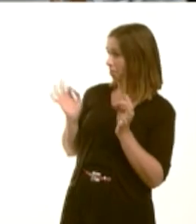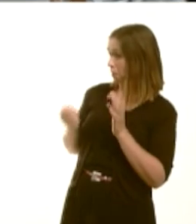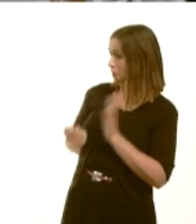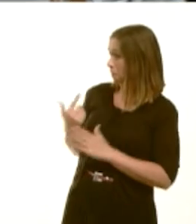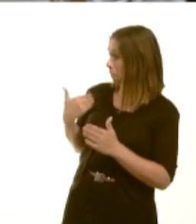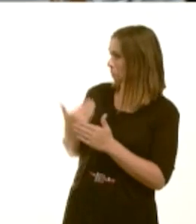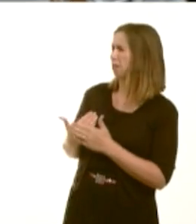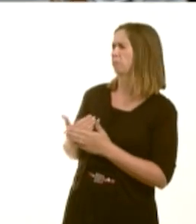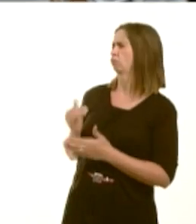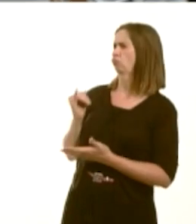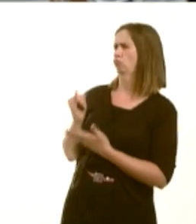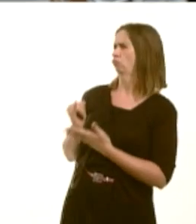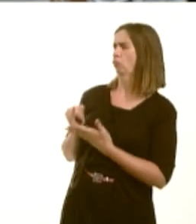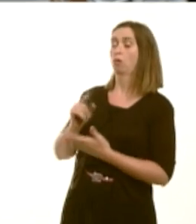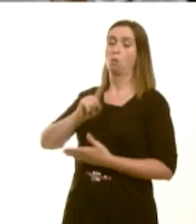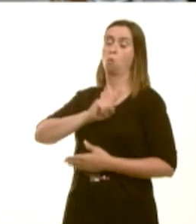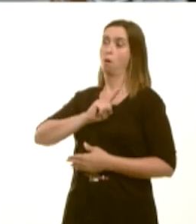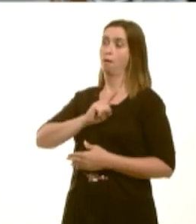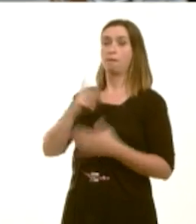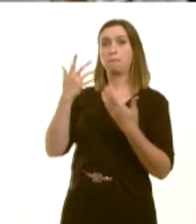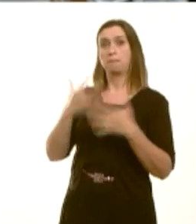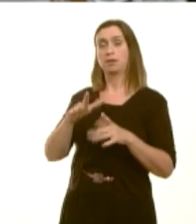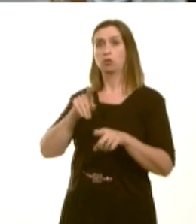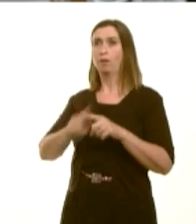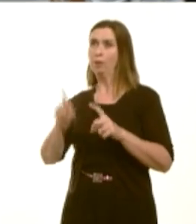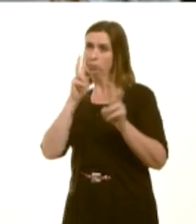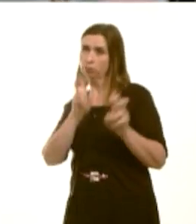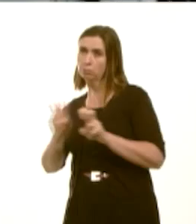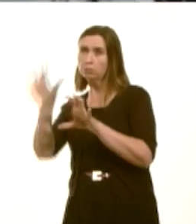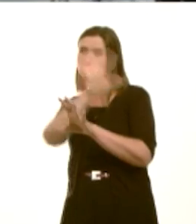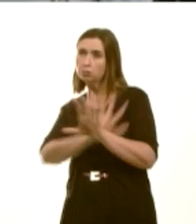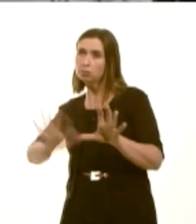The research was commissioned to provide an all-Wales picture of the situation. As a result